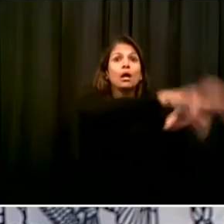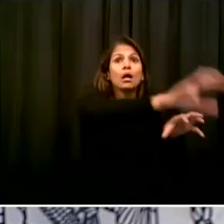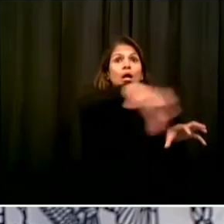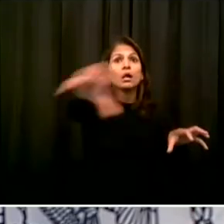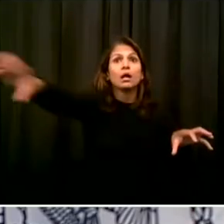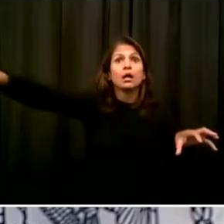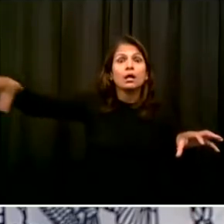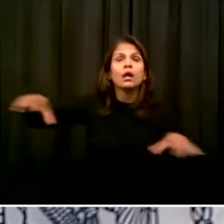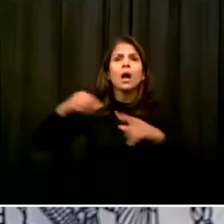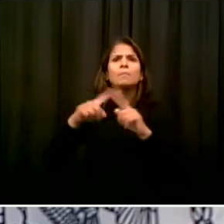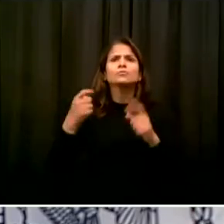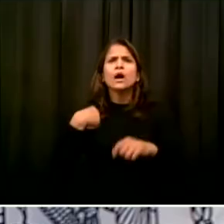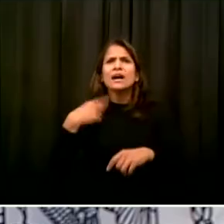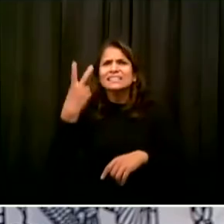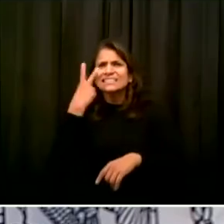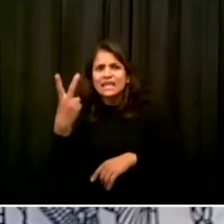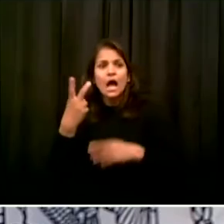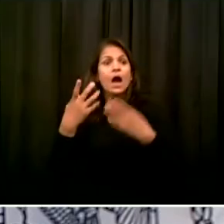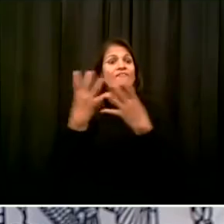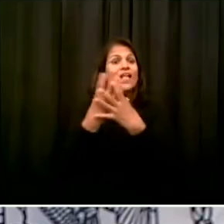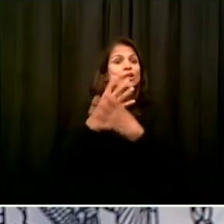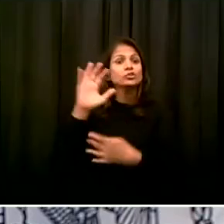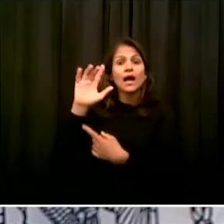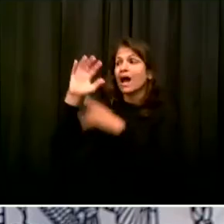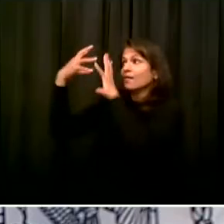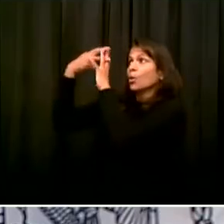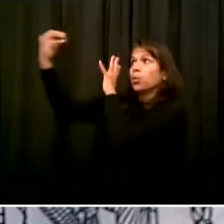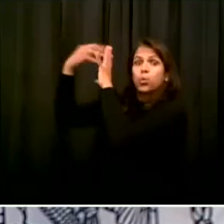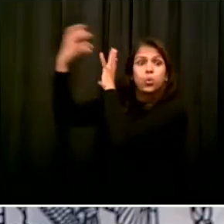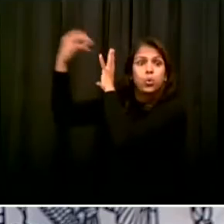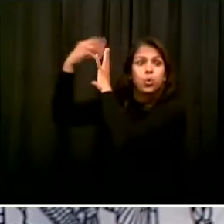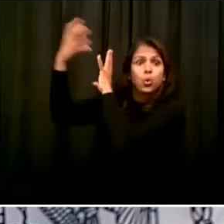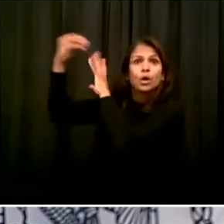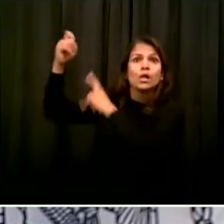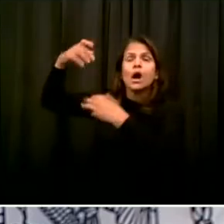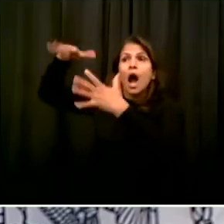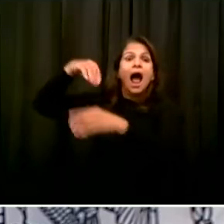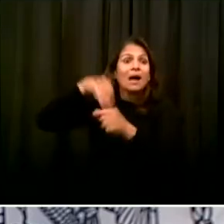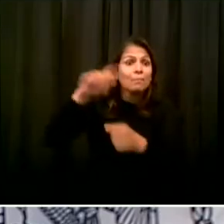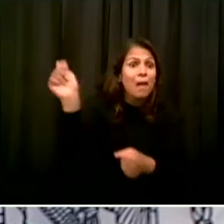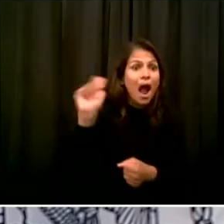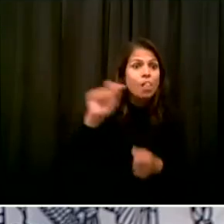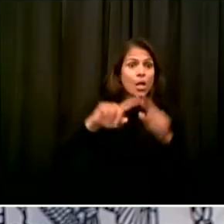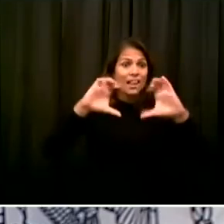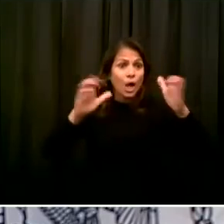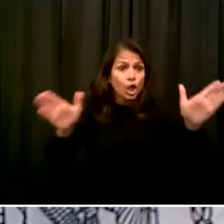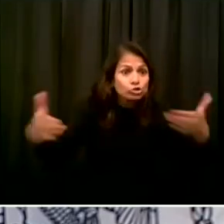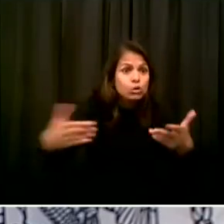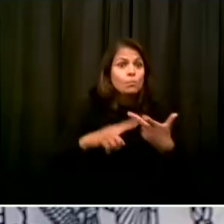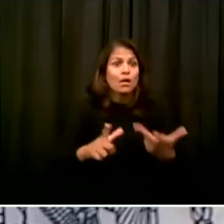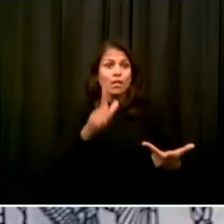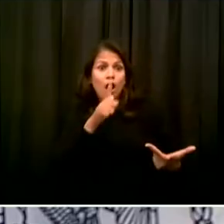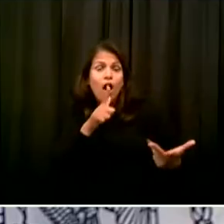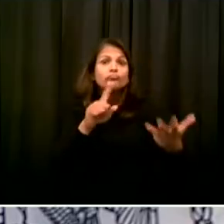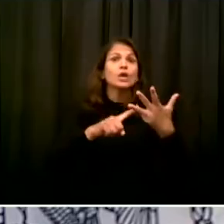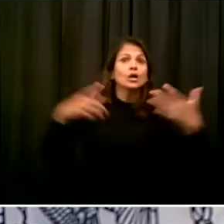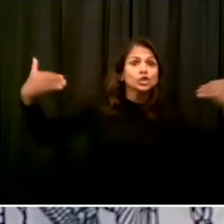EDUCATION HAS BEEN LOOKING AT CHANGING THINGS,